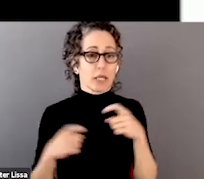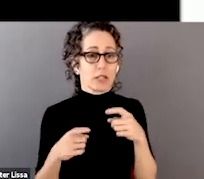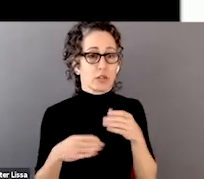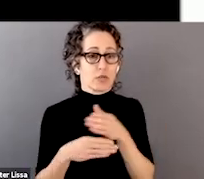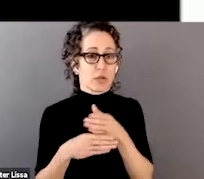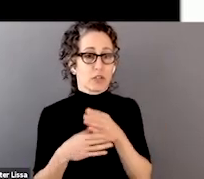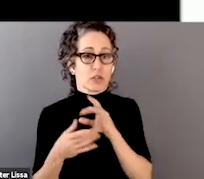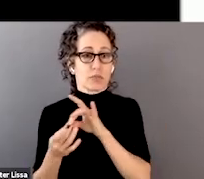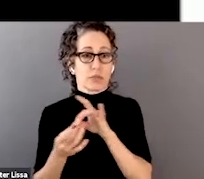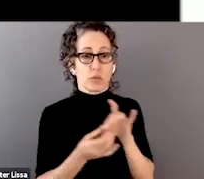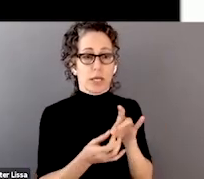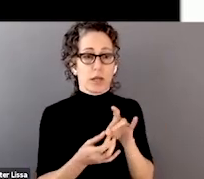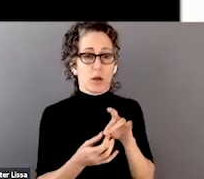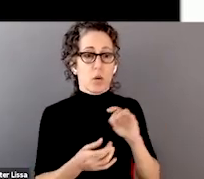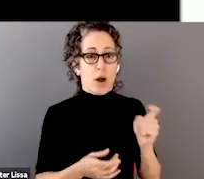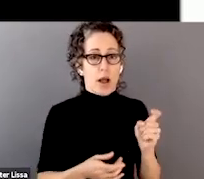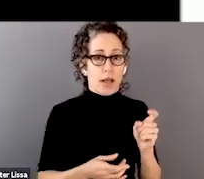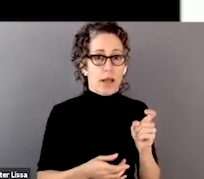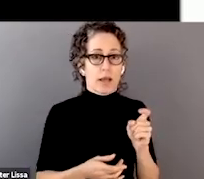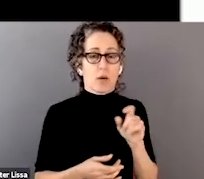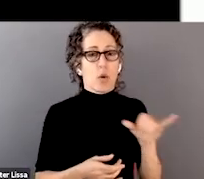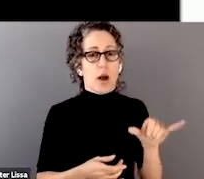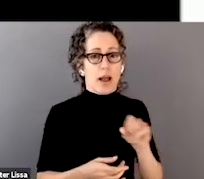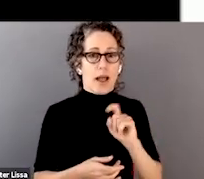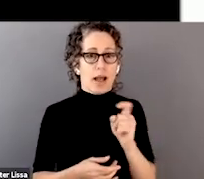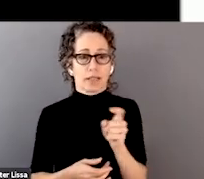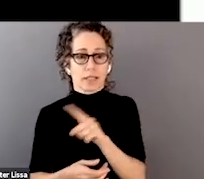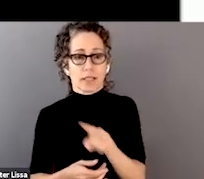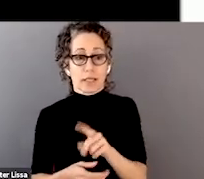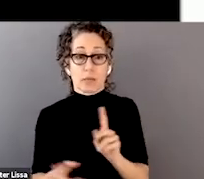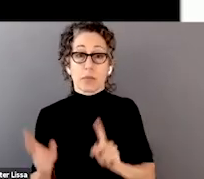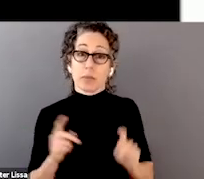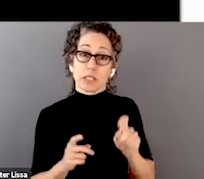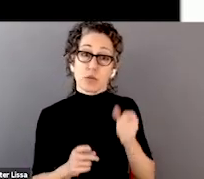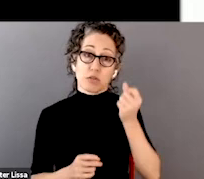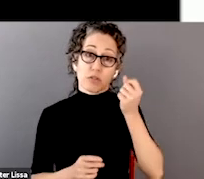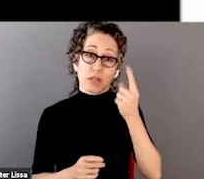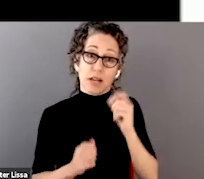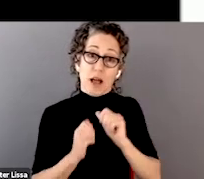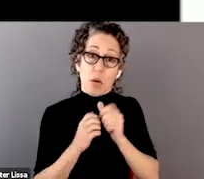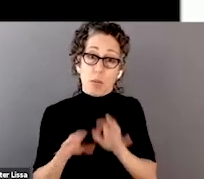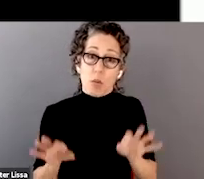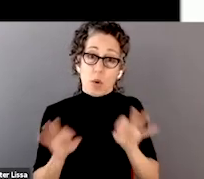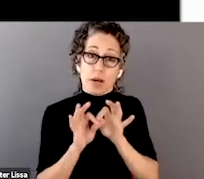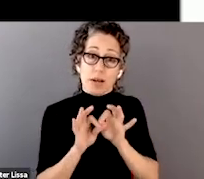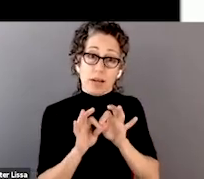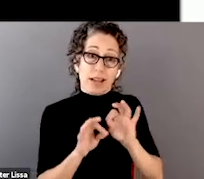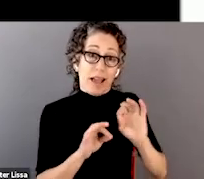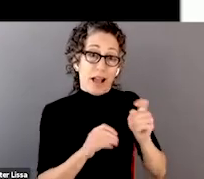and Z. People usually want to understand how important each covaraite of X is in this relationship.